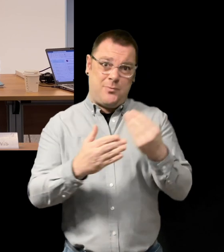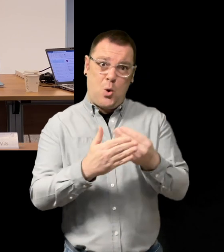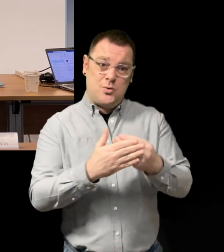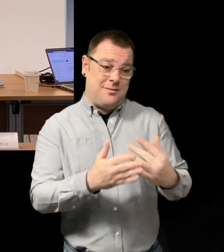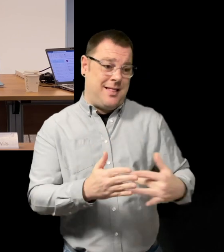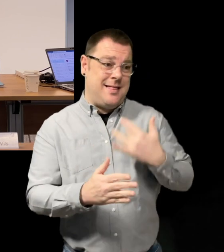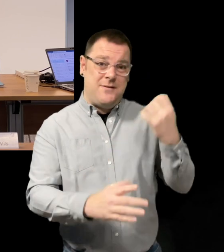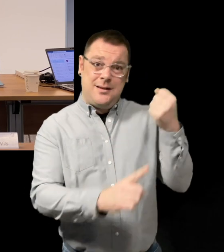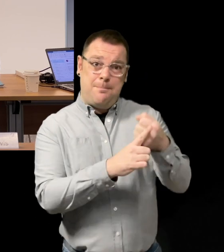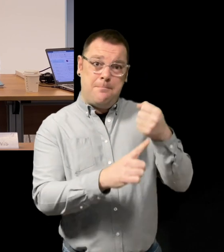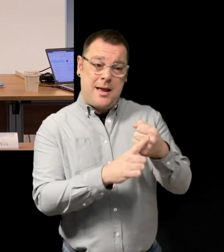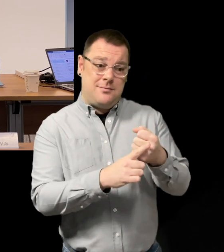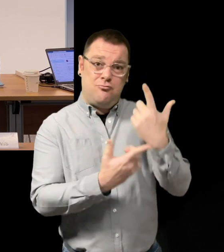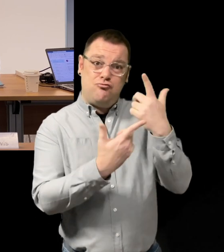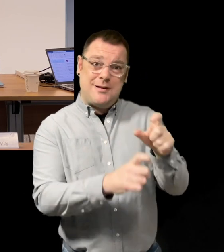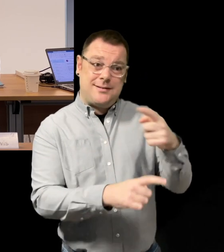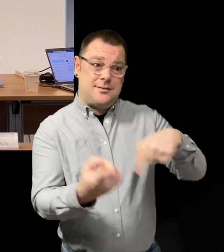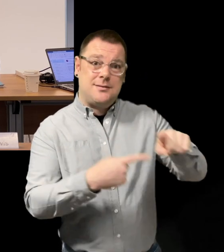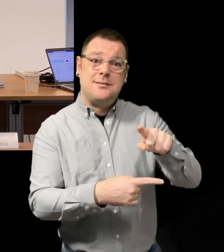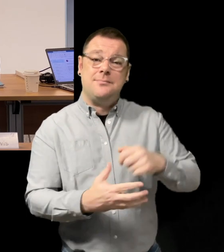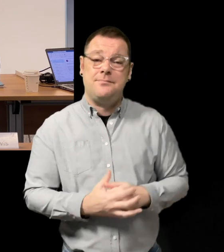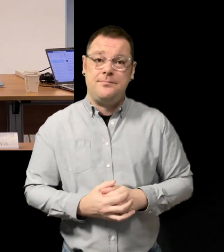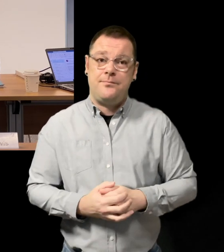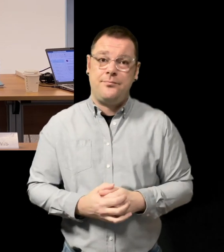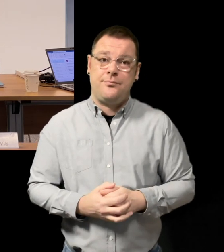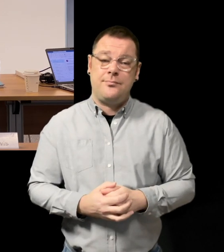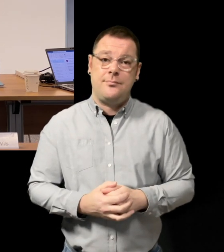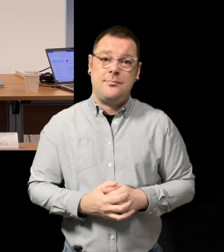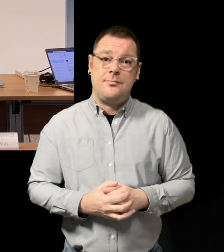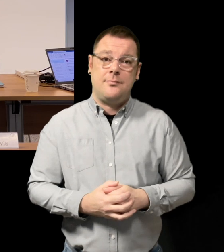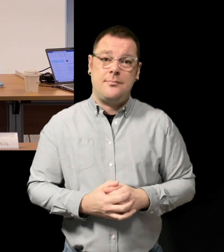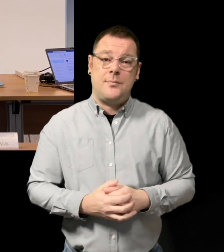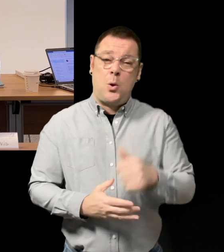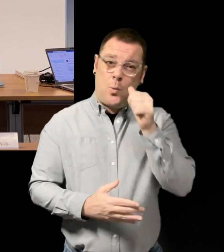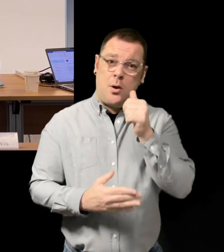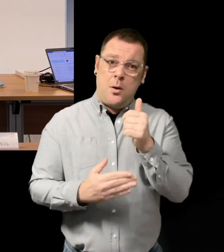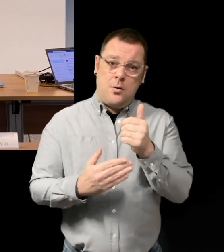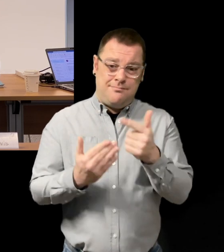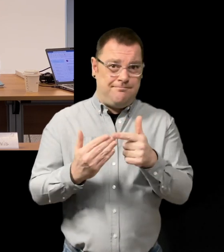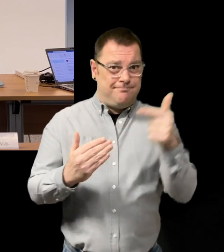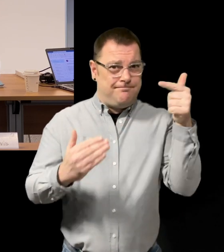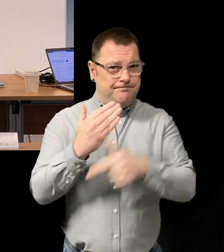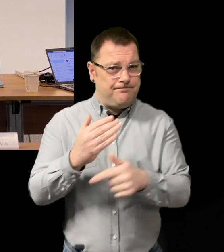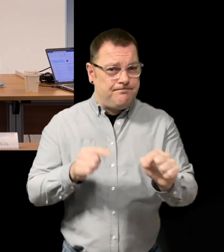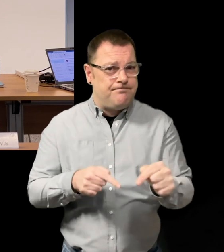of living impacts on our residents. We know further, deeper challenges are on the horizon